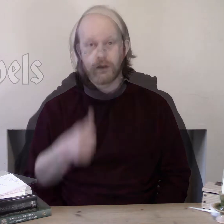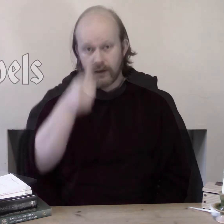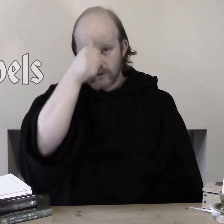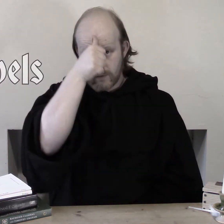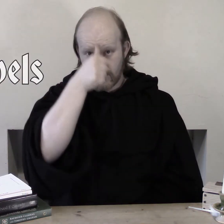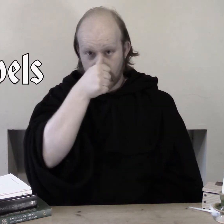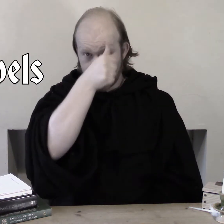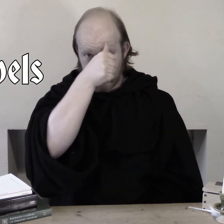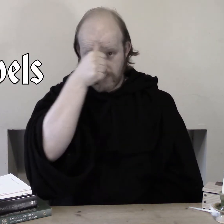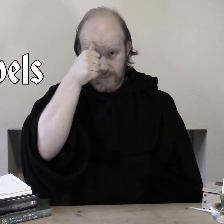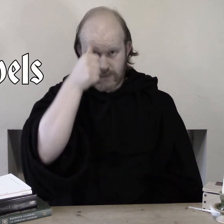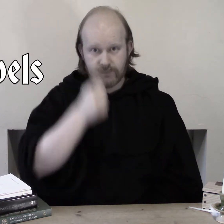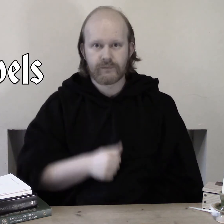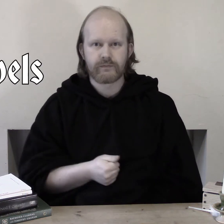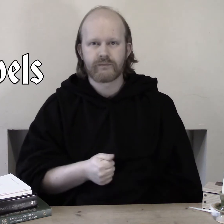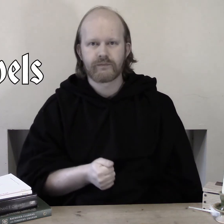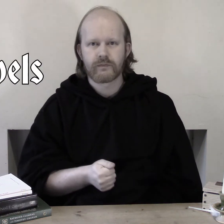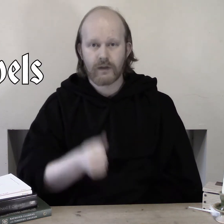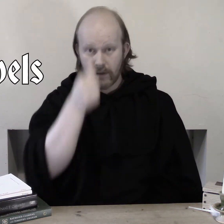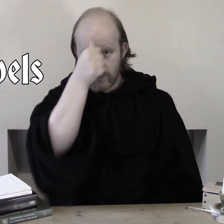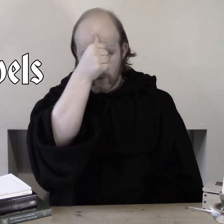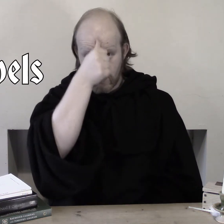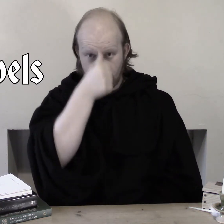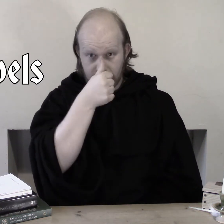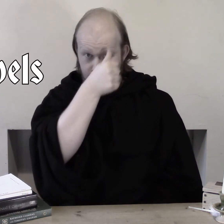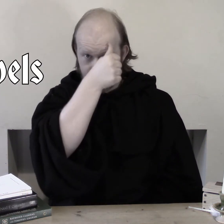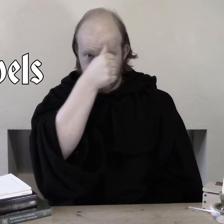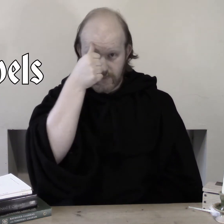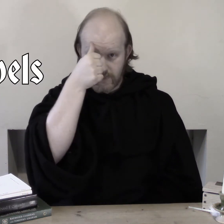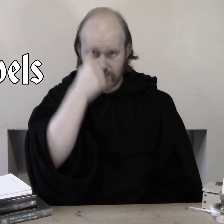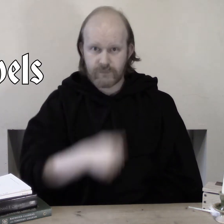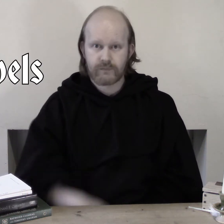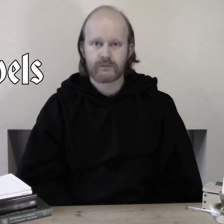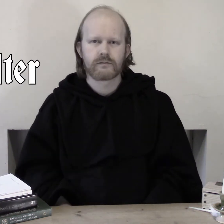The sign for the Gospels is to cross your forehead.